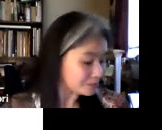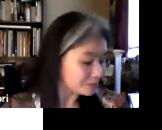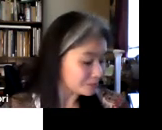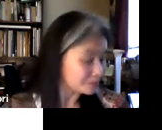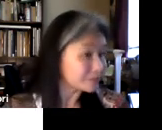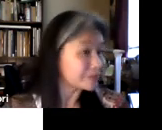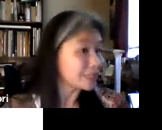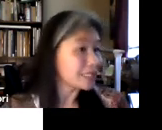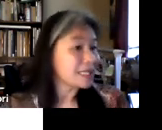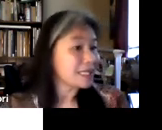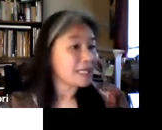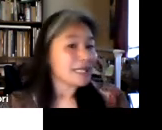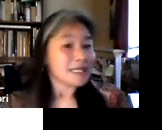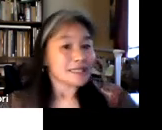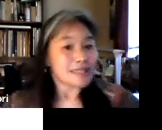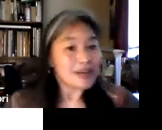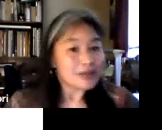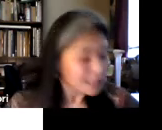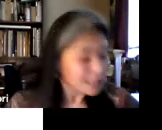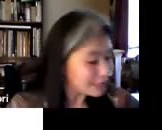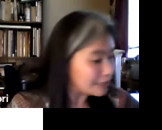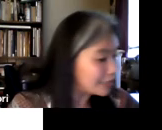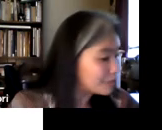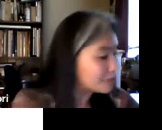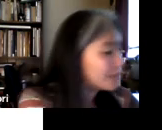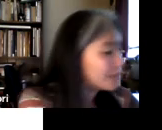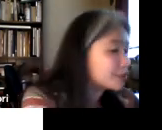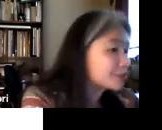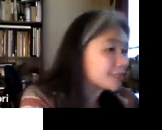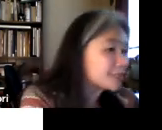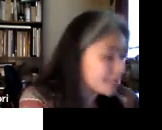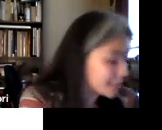foreign or domestic forces and for swear any form of allegiance